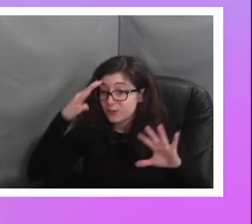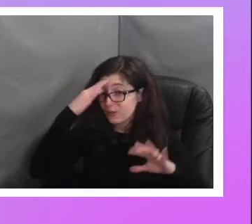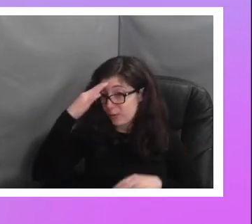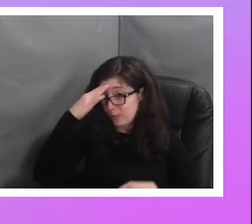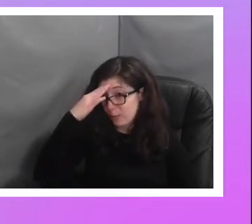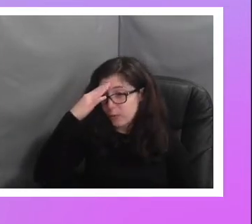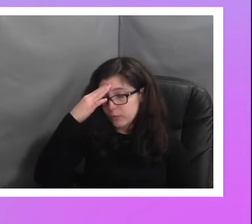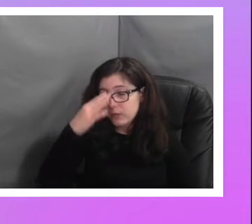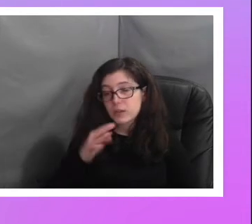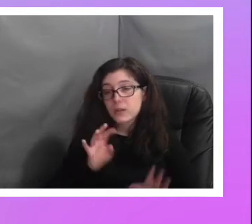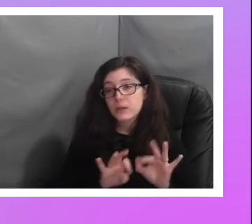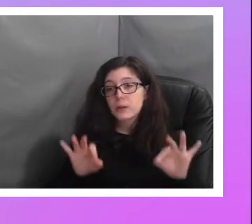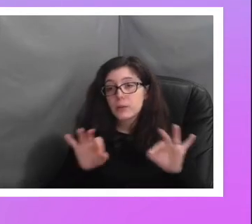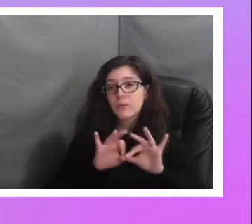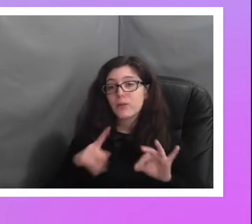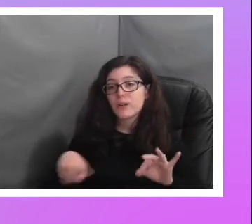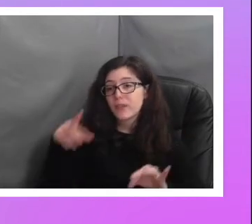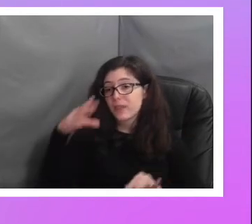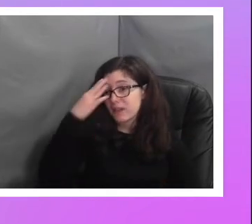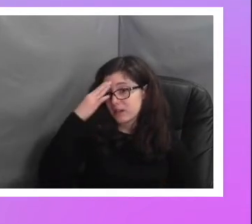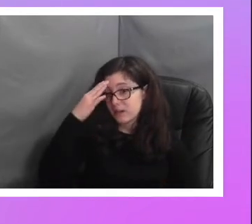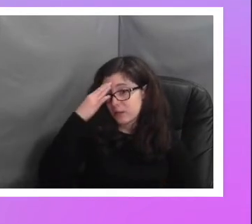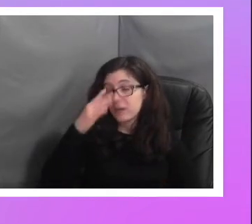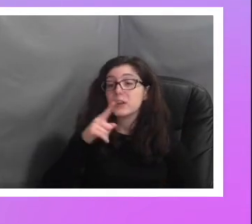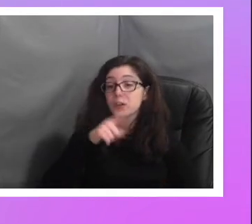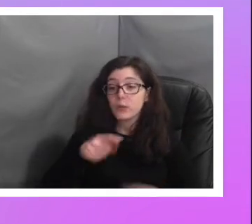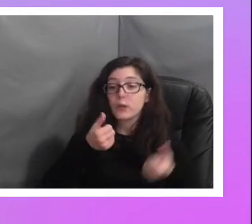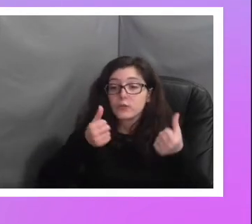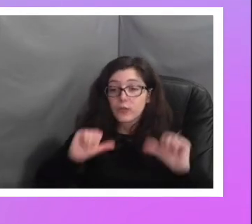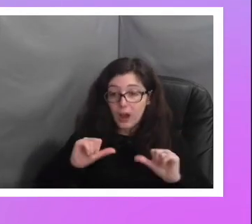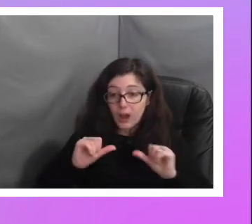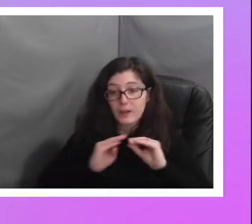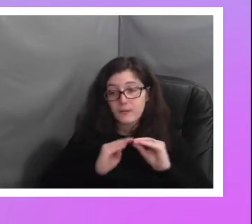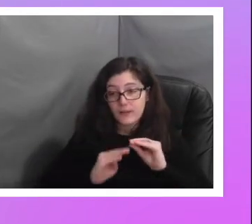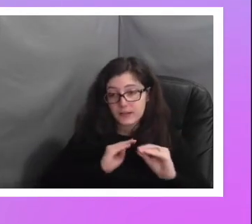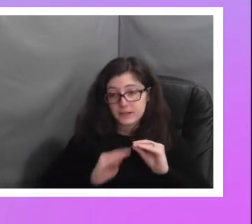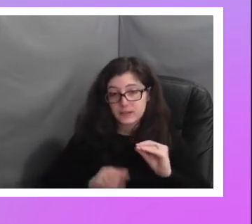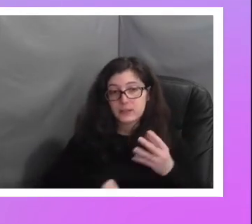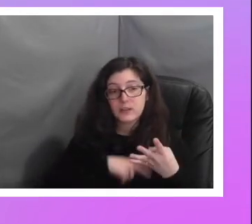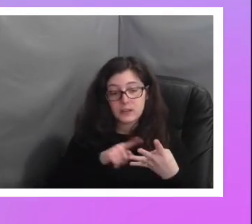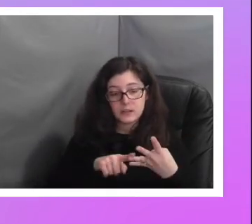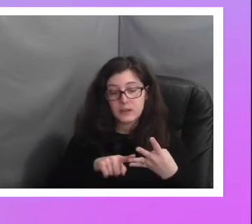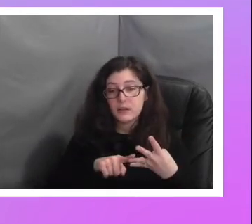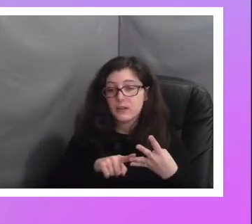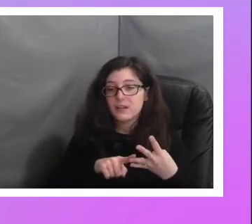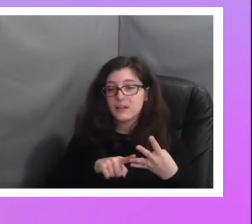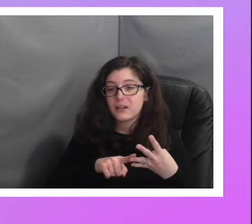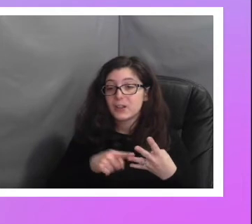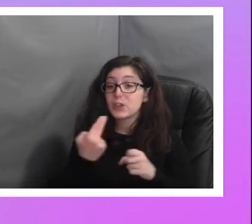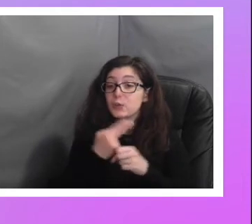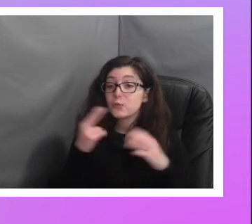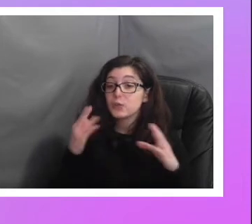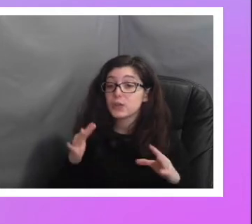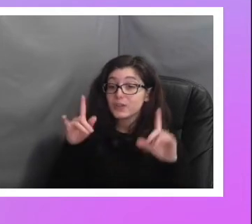it's important that they know that you're working on it. Hire user testers, so we all complain about